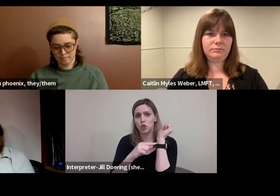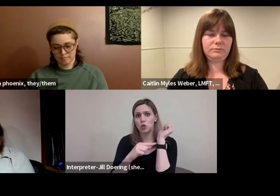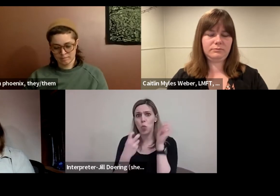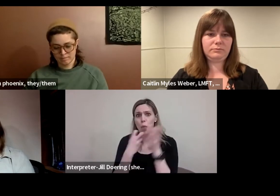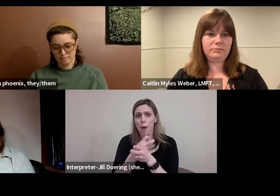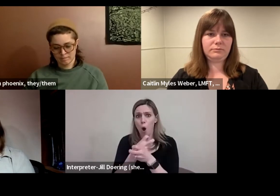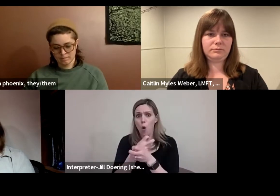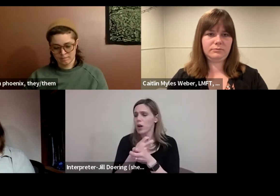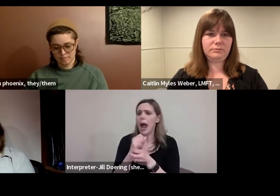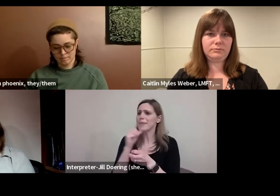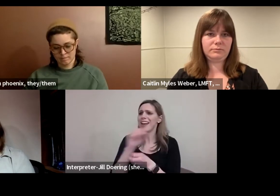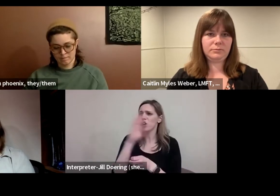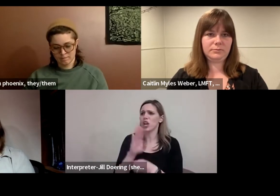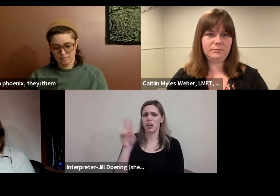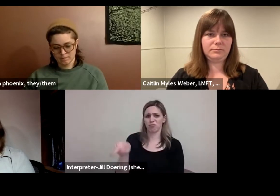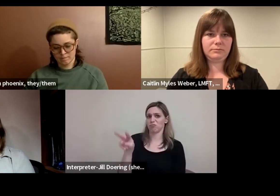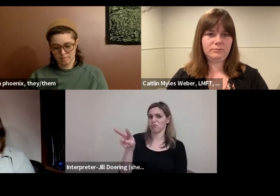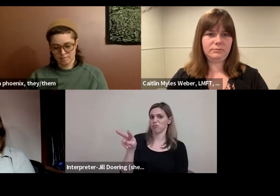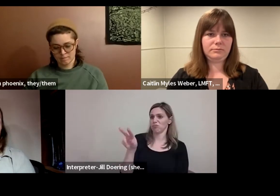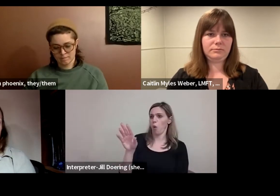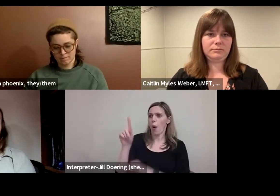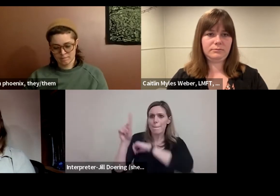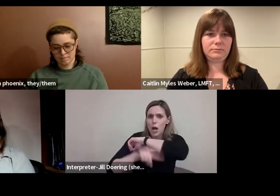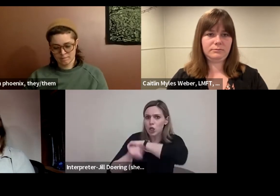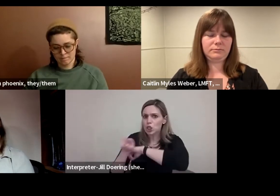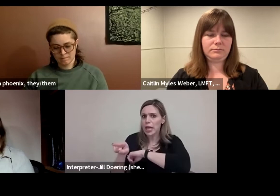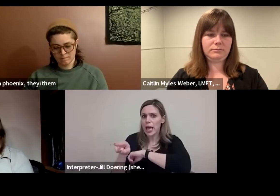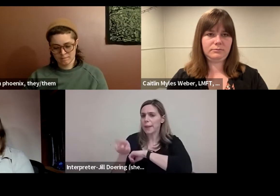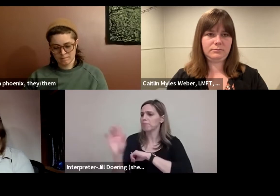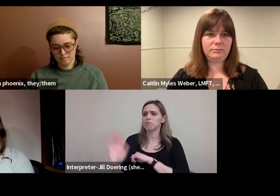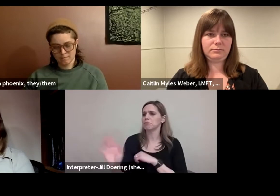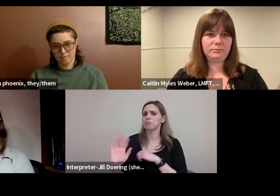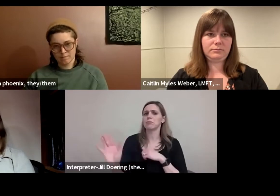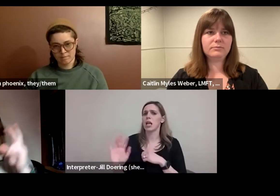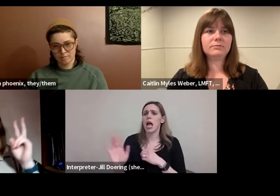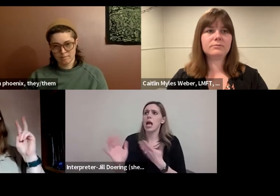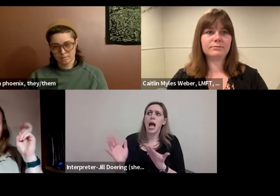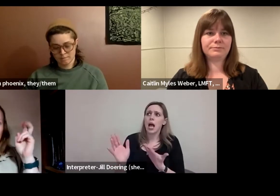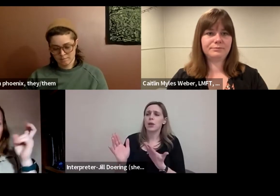for cutting or punish them. The only reason I would try and if you wanna say "punish"